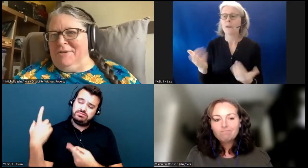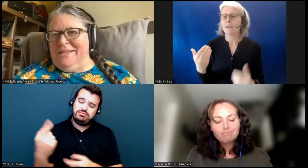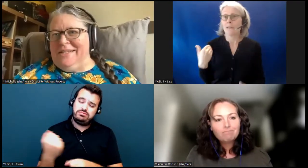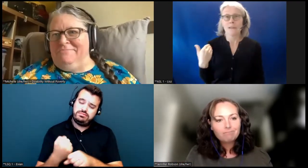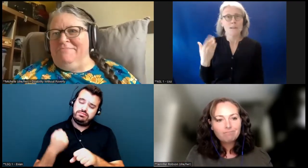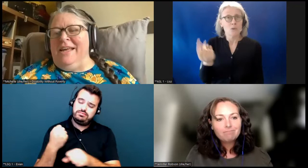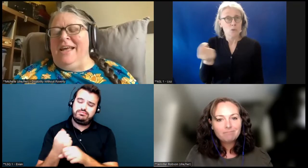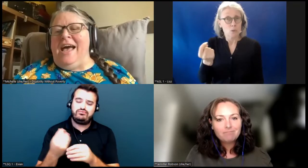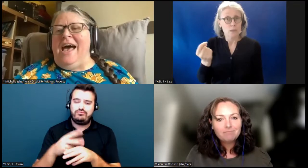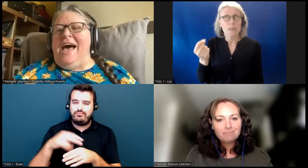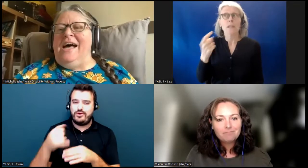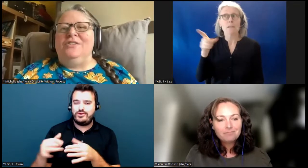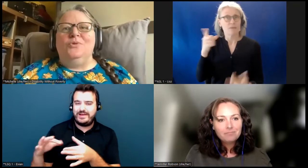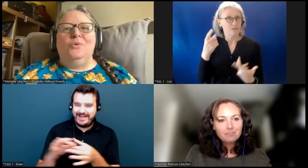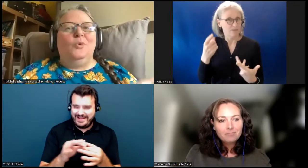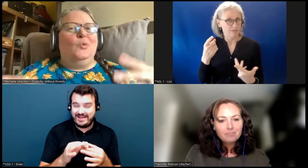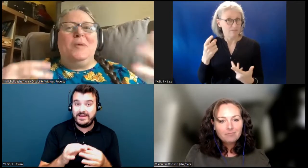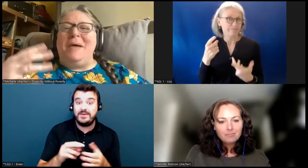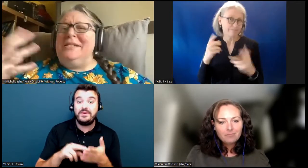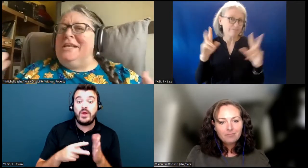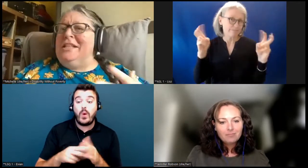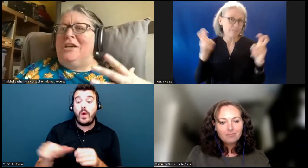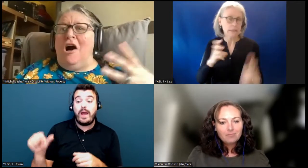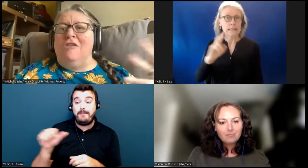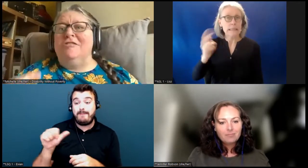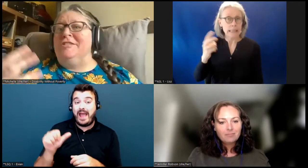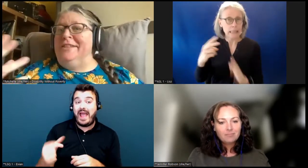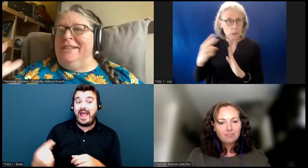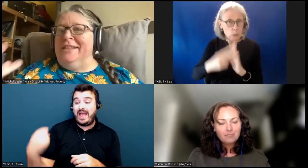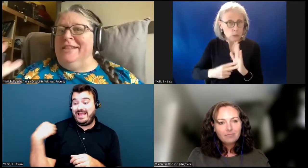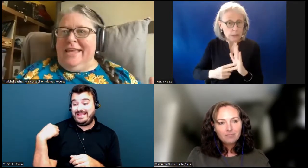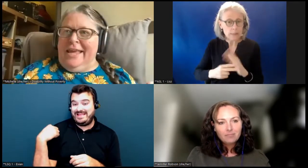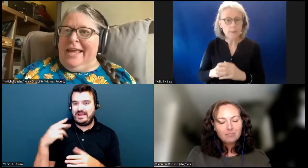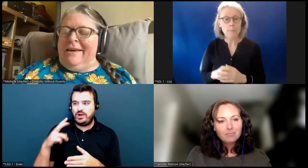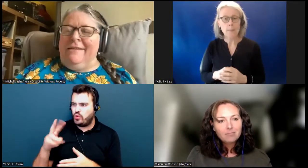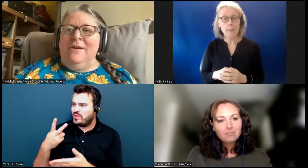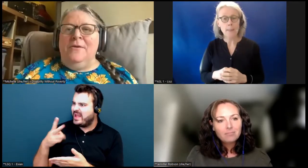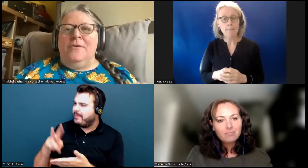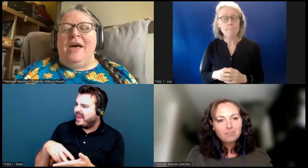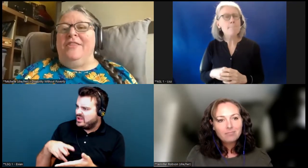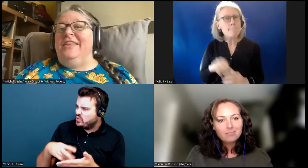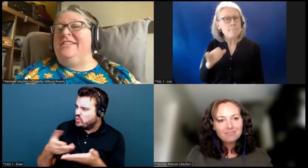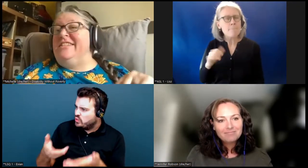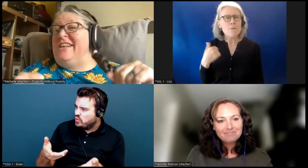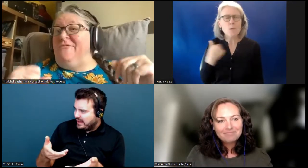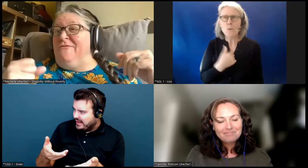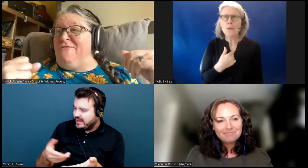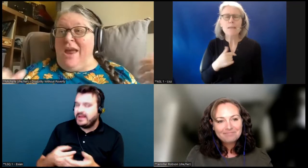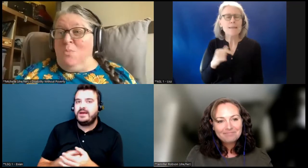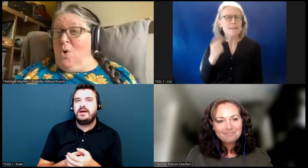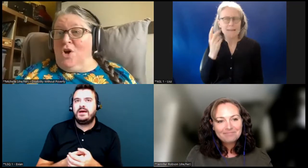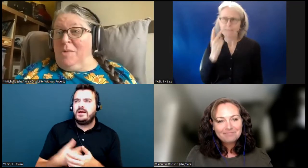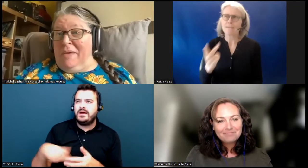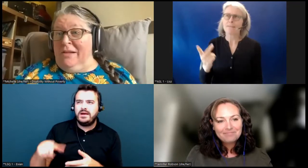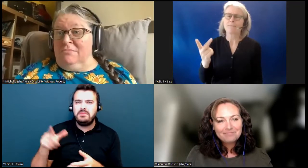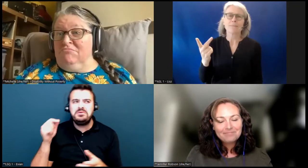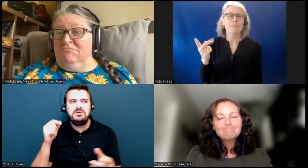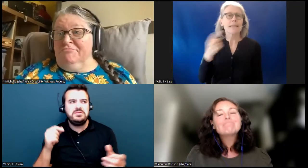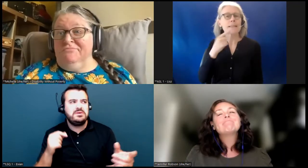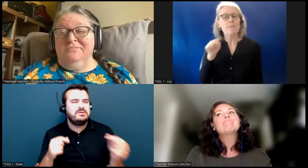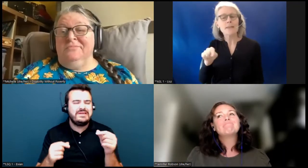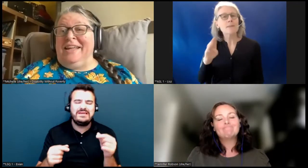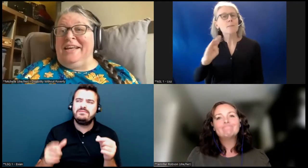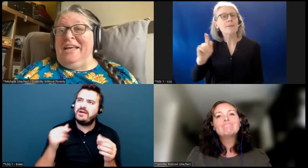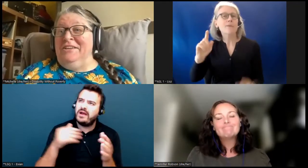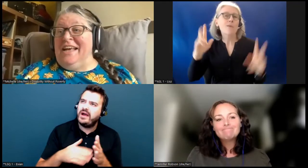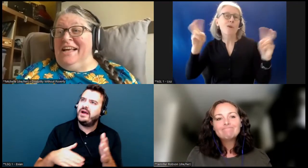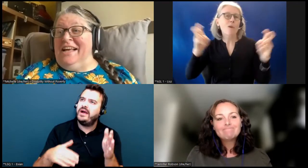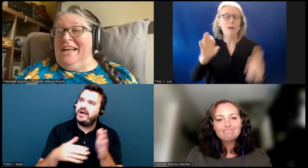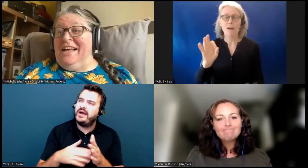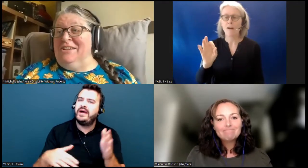READING. AND WE BASICALLY CONSTANTLY HEAR THAT THIS IS A FRAMEWORK BILL. CAN YOU TELL